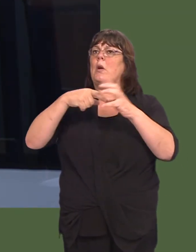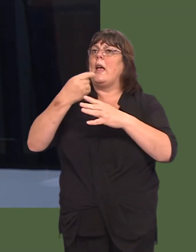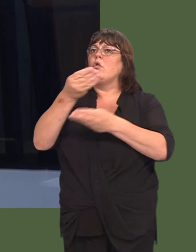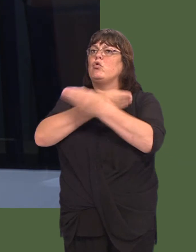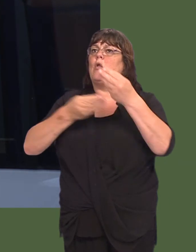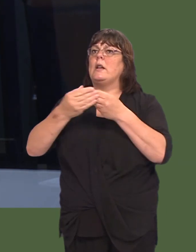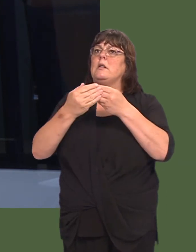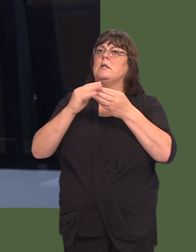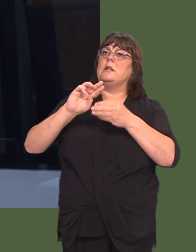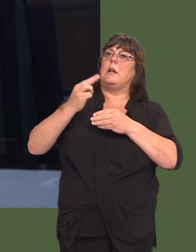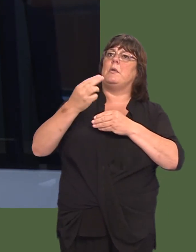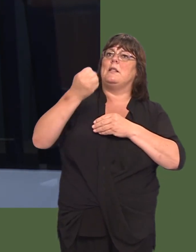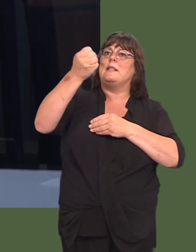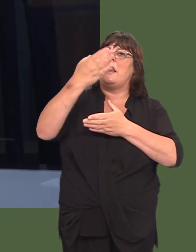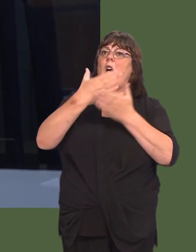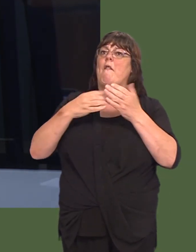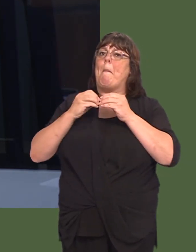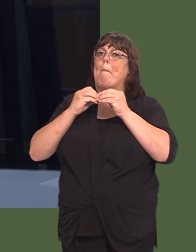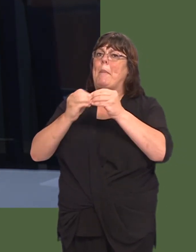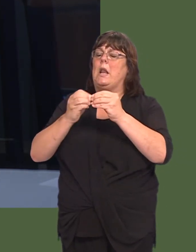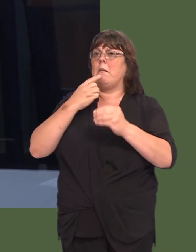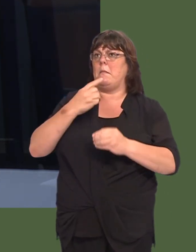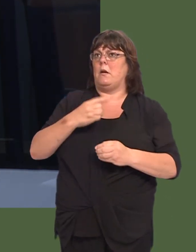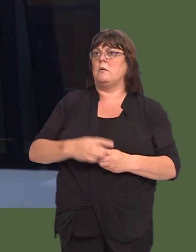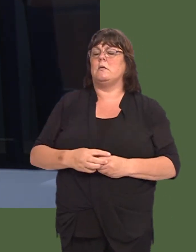trade deficit doubling to more than £10.5 billion.